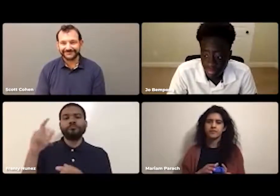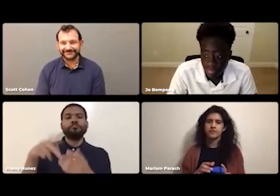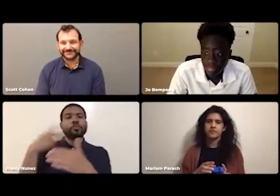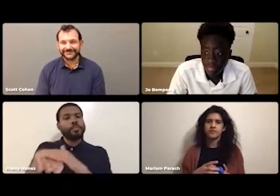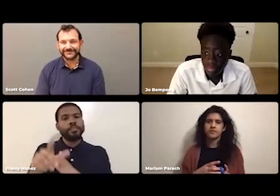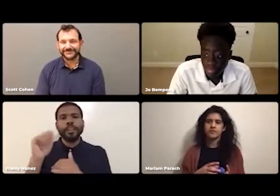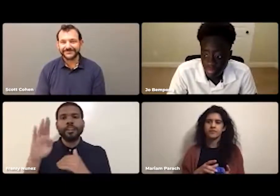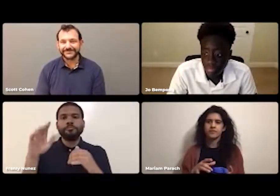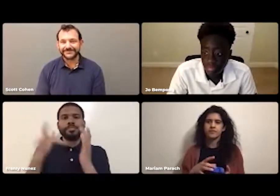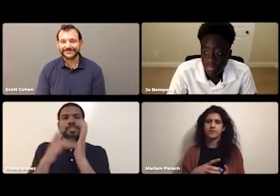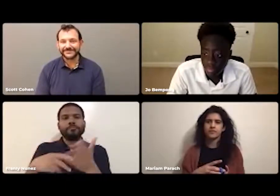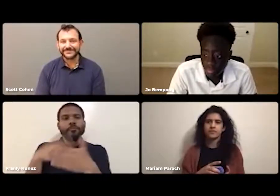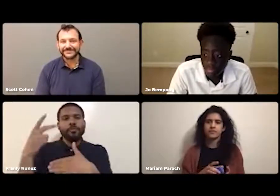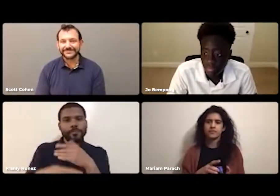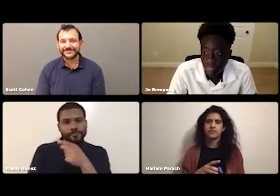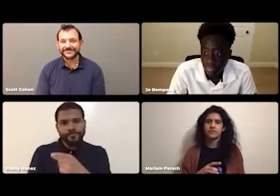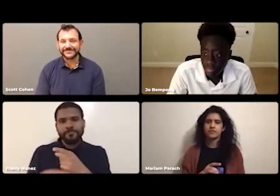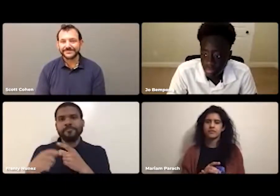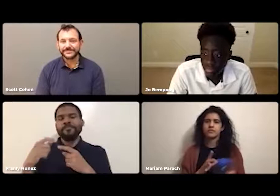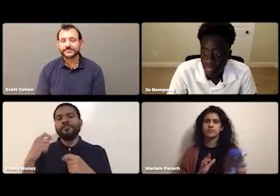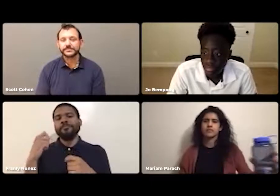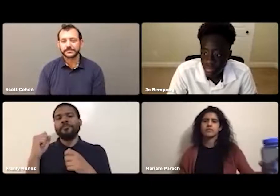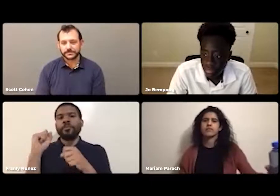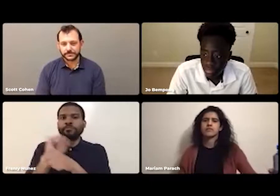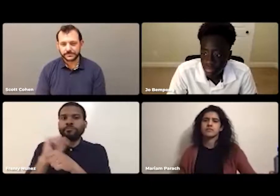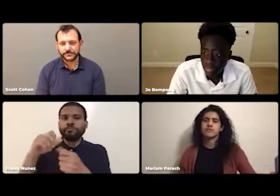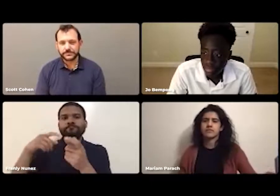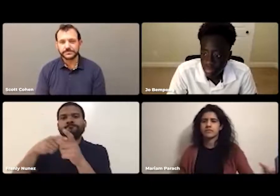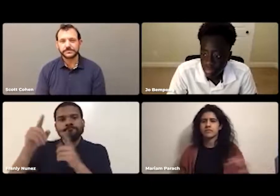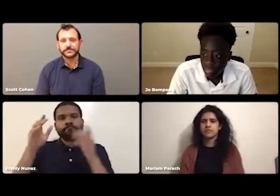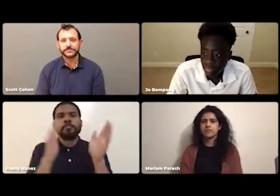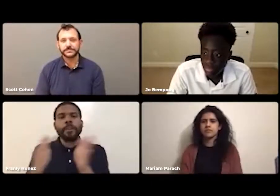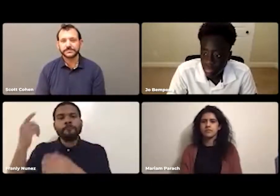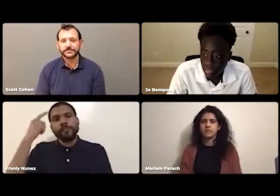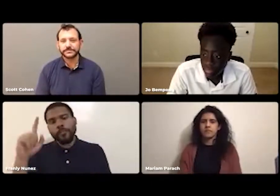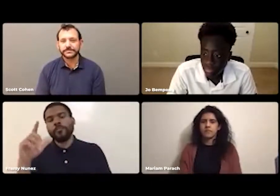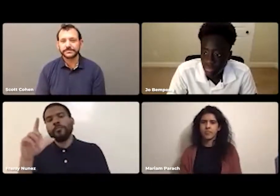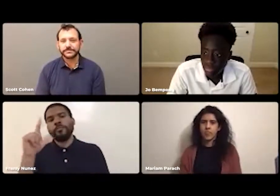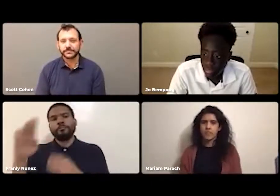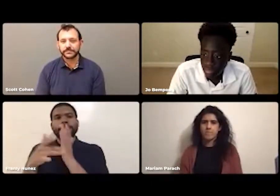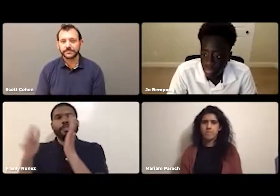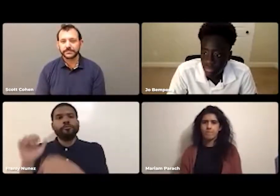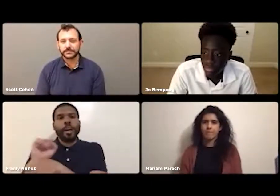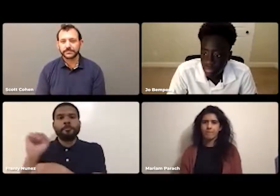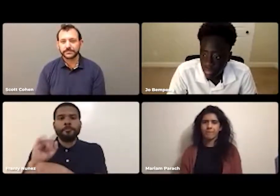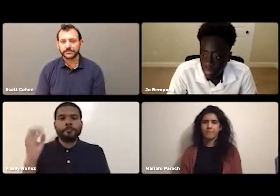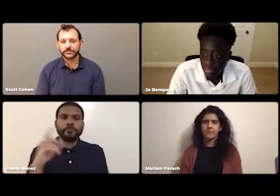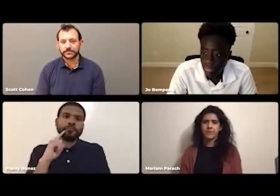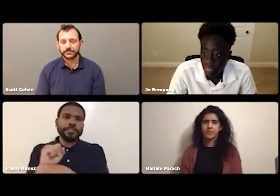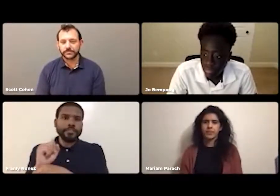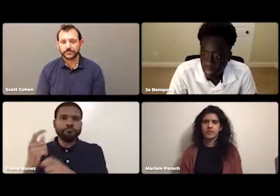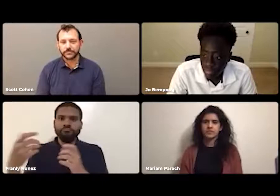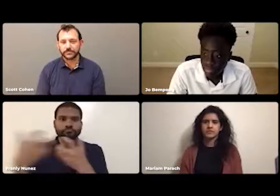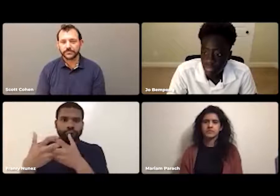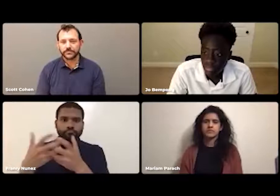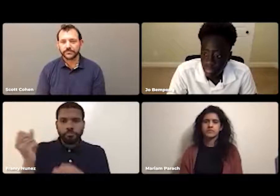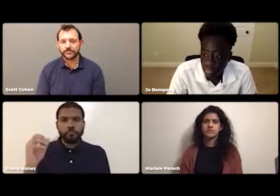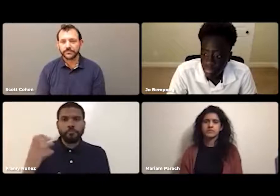I didn't realize it was for a different career: Lab Technician.